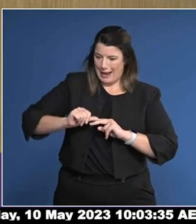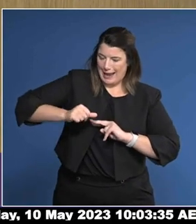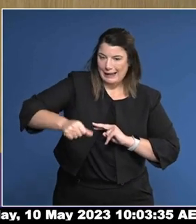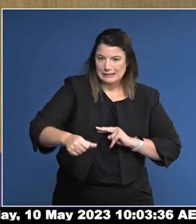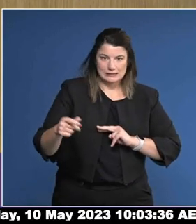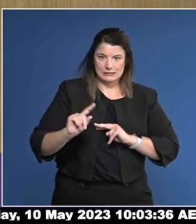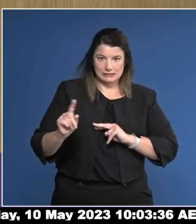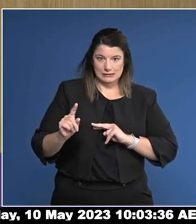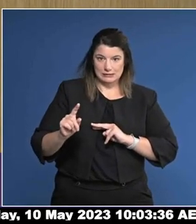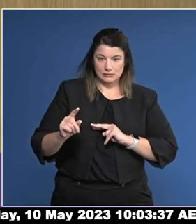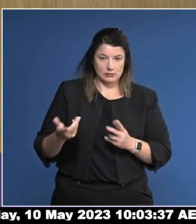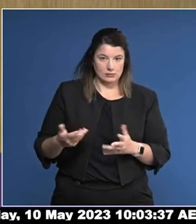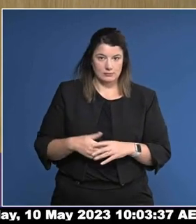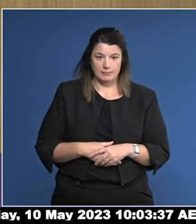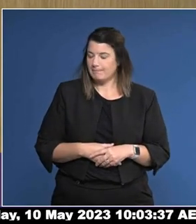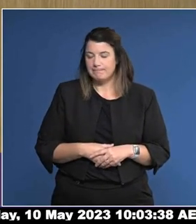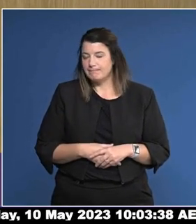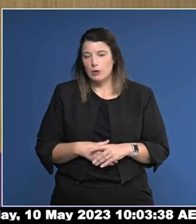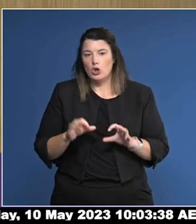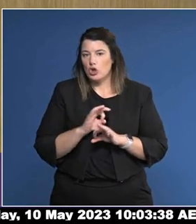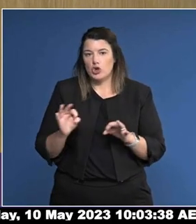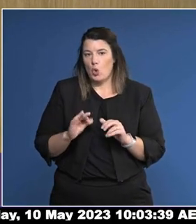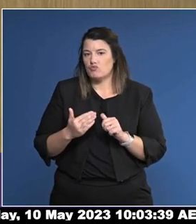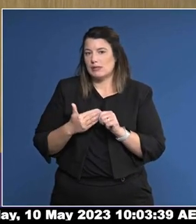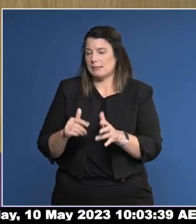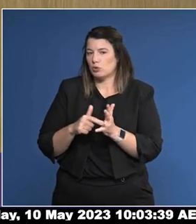I don't think there were any actions in response to the review itself.